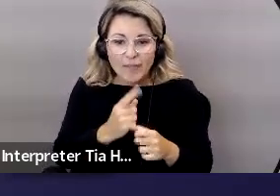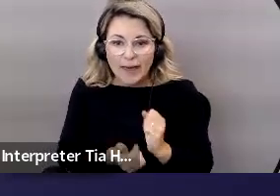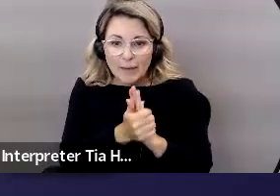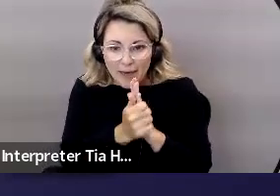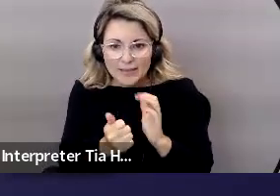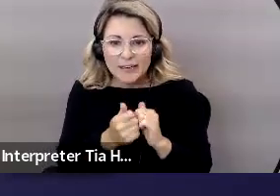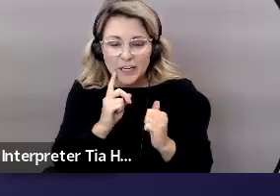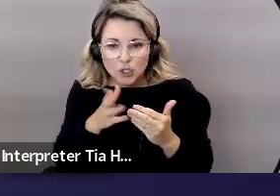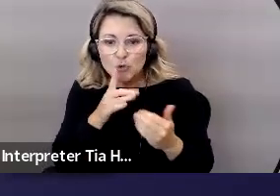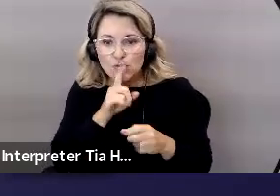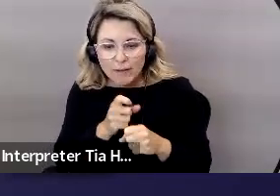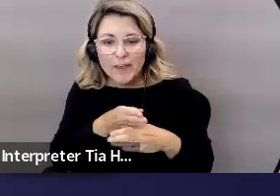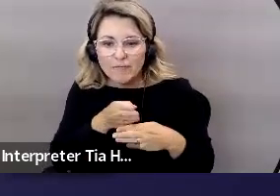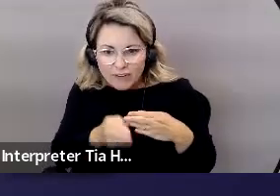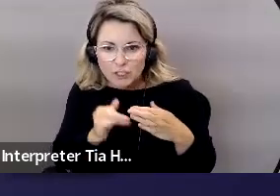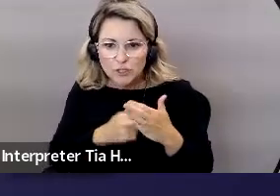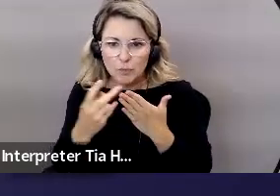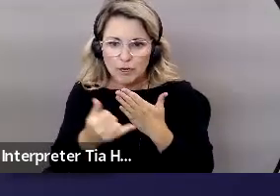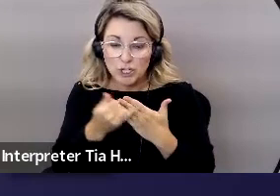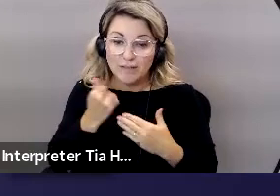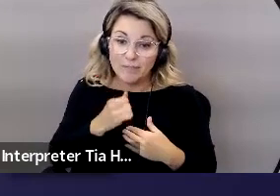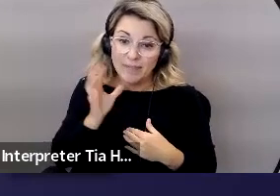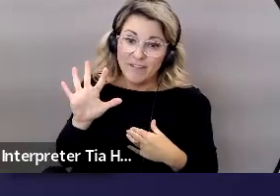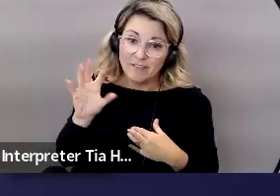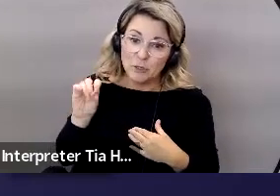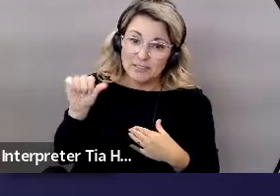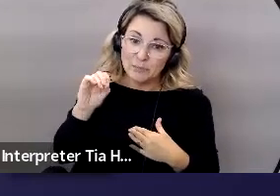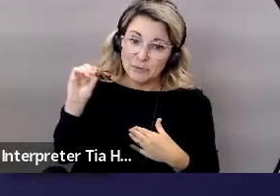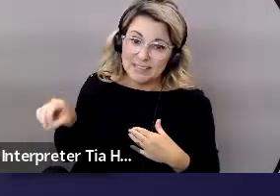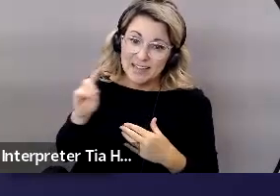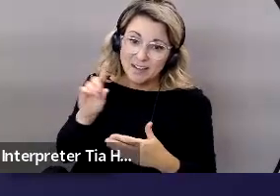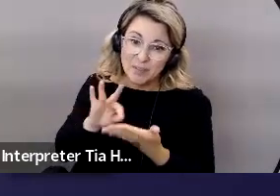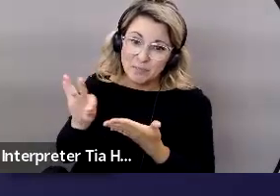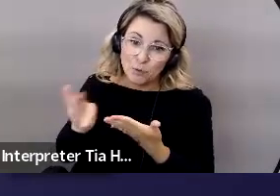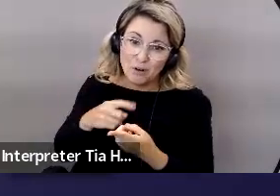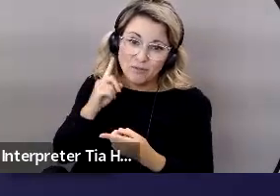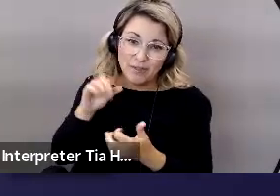and these are usually between 5 and 10% of the overall points on a project. But, if an